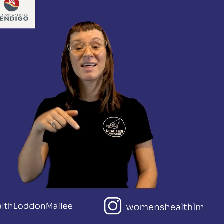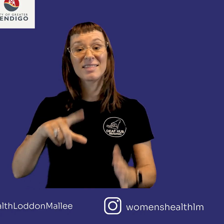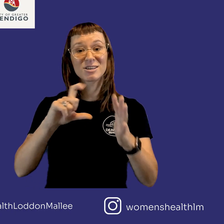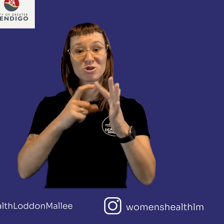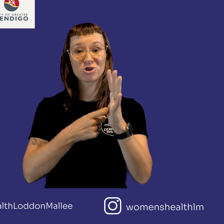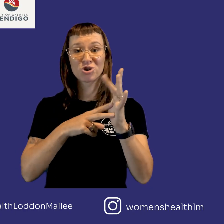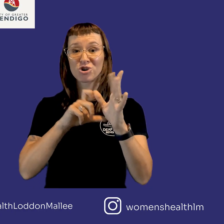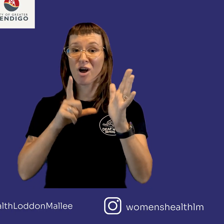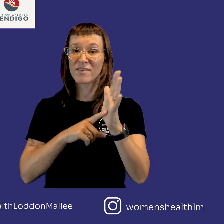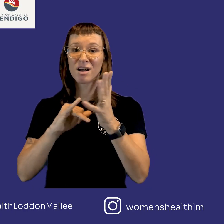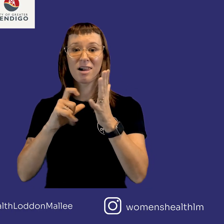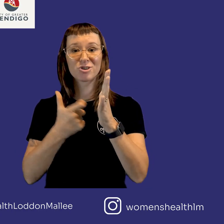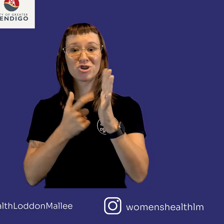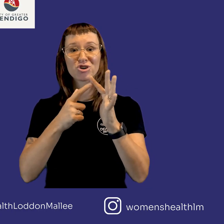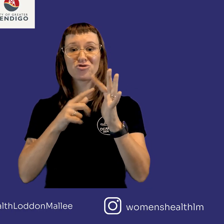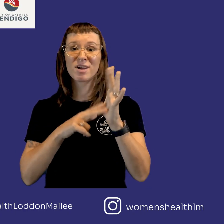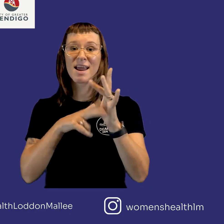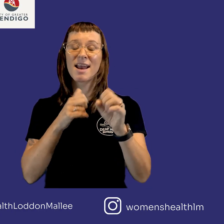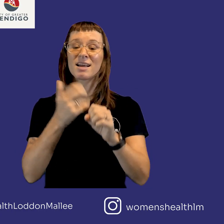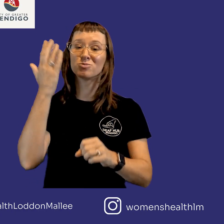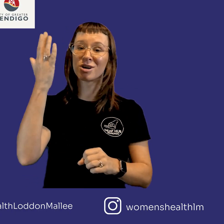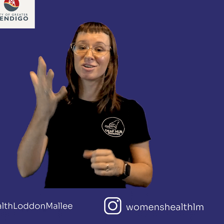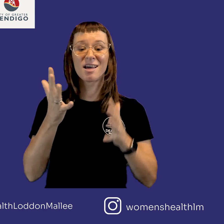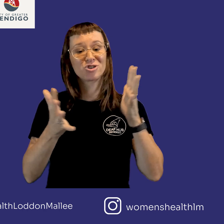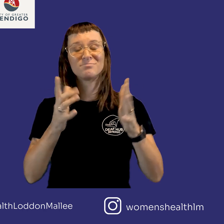This concludes our presentation on Cervical Screening, thank you.